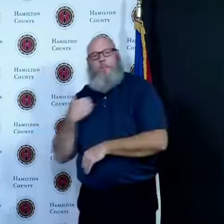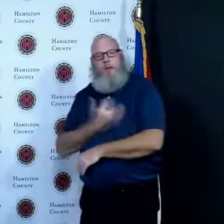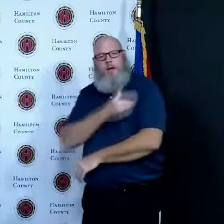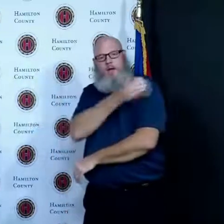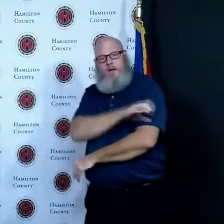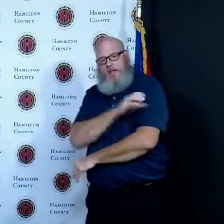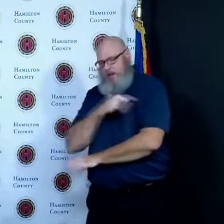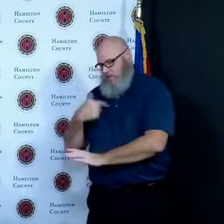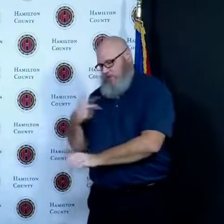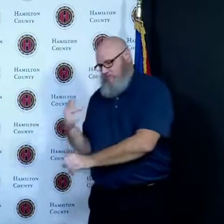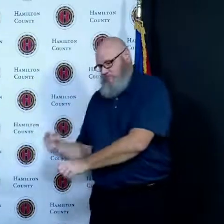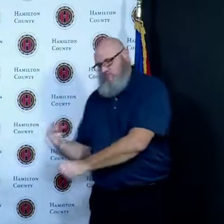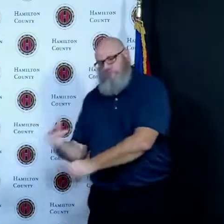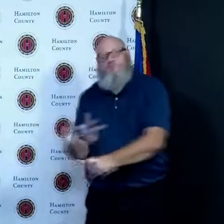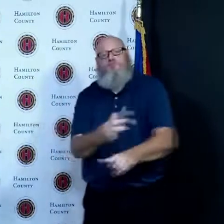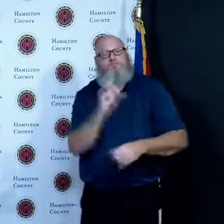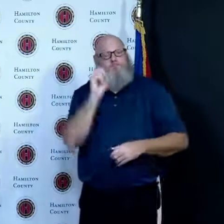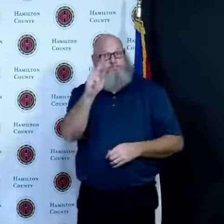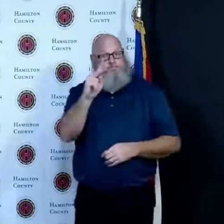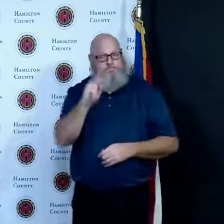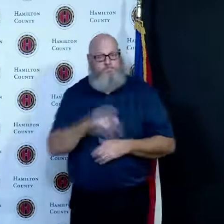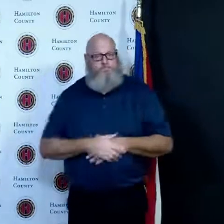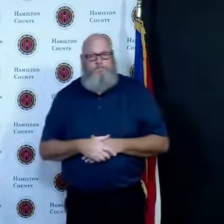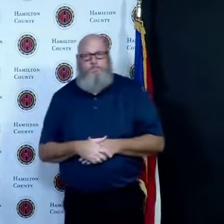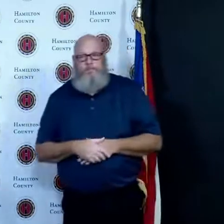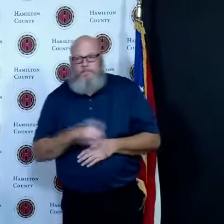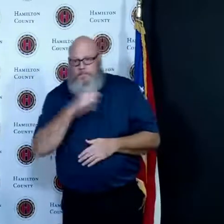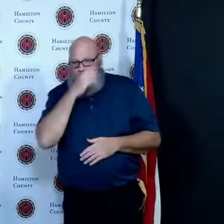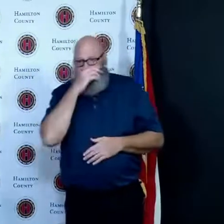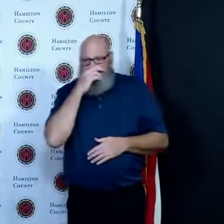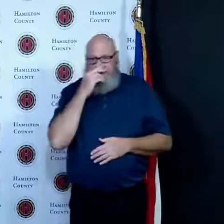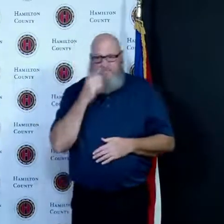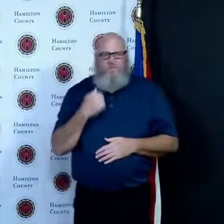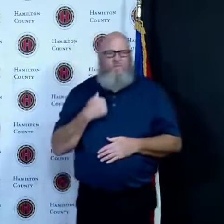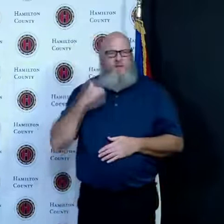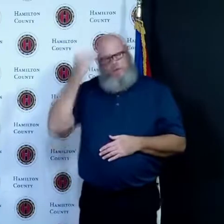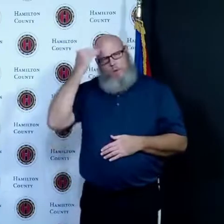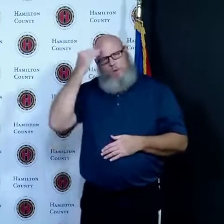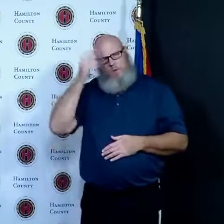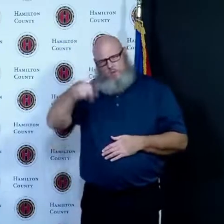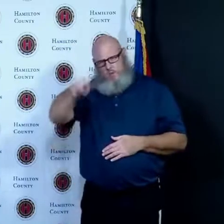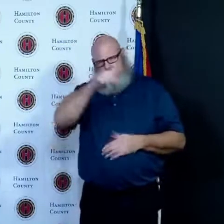shared as we move each week we will be increasing the number of people eligible to receive vaccine